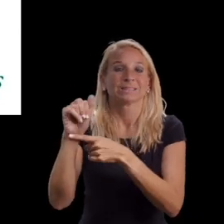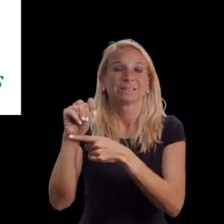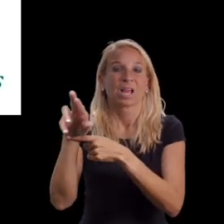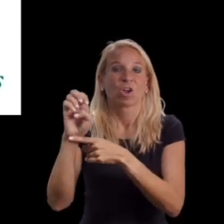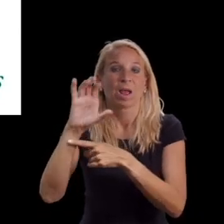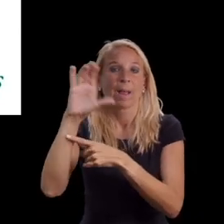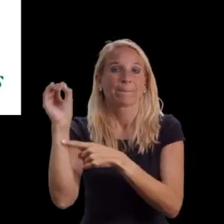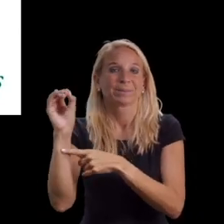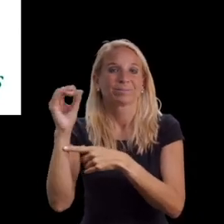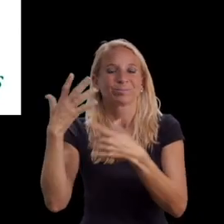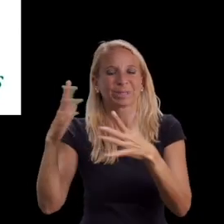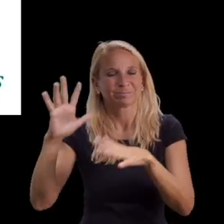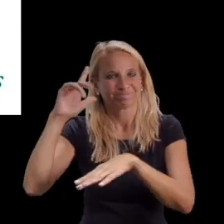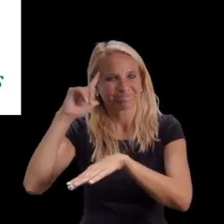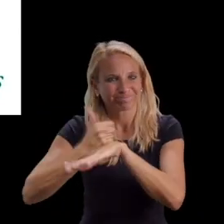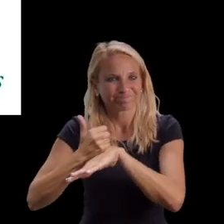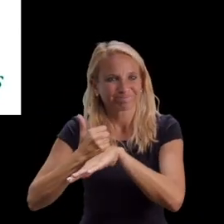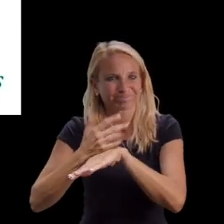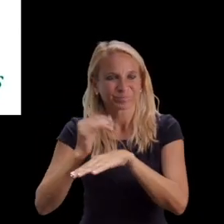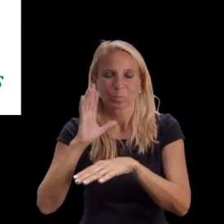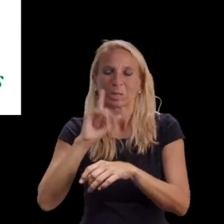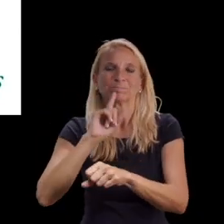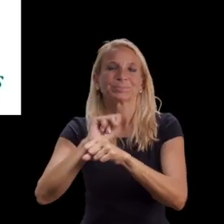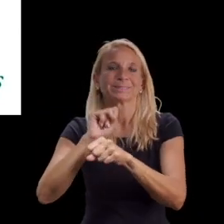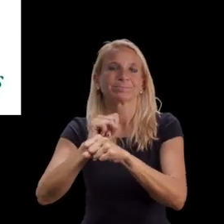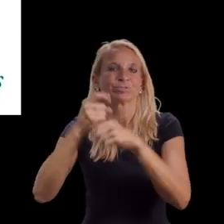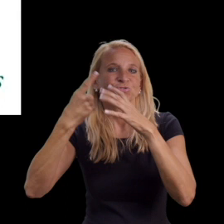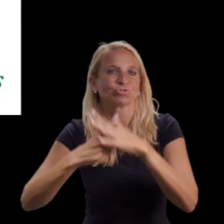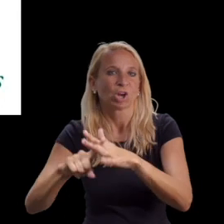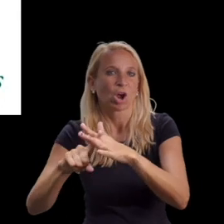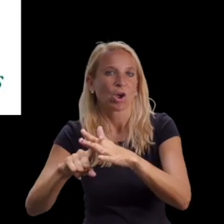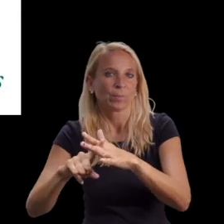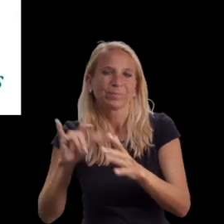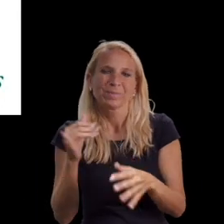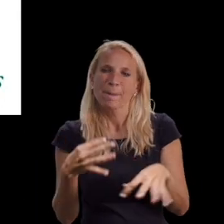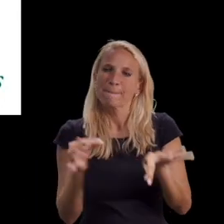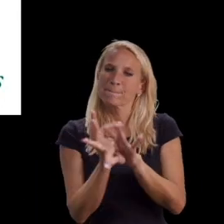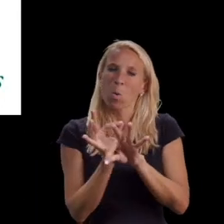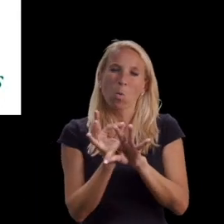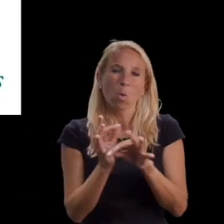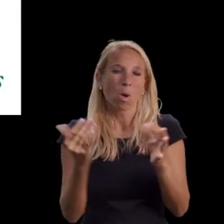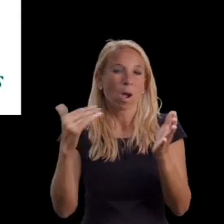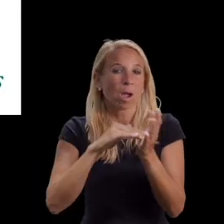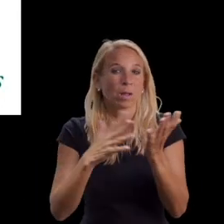will officially go into effect. It is important again,